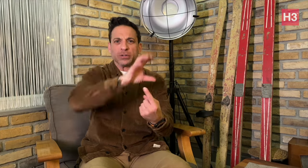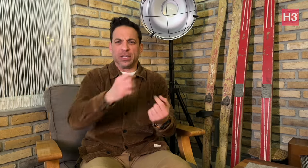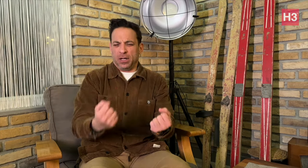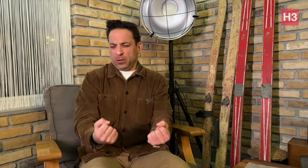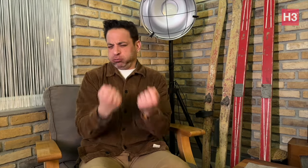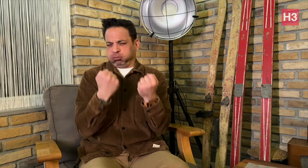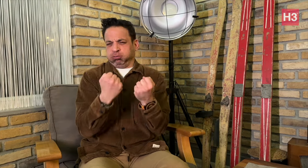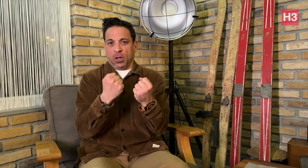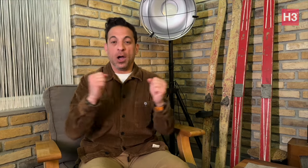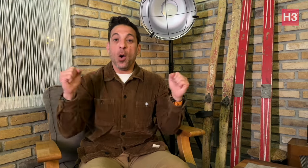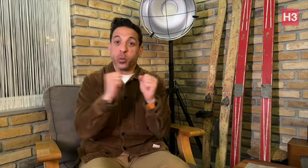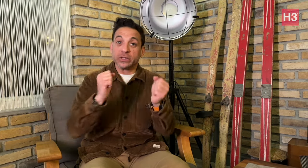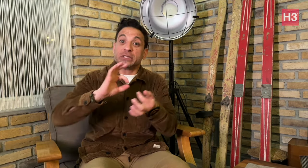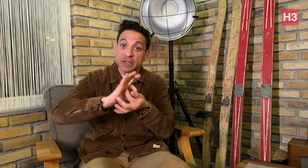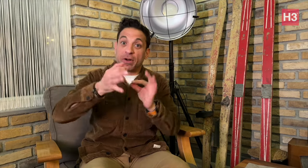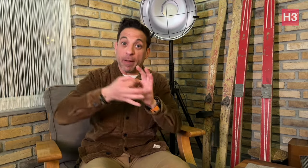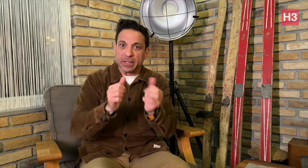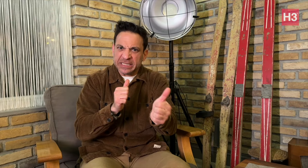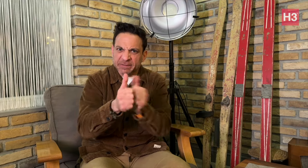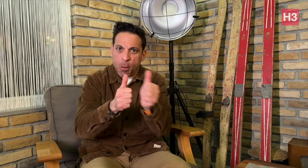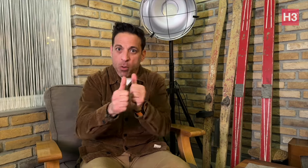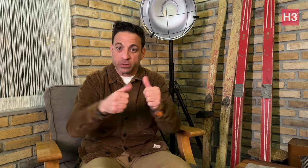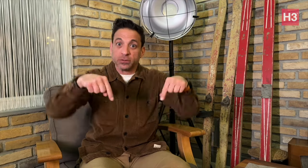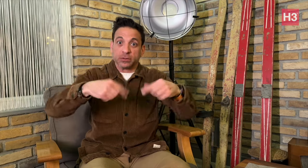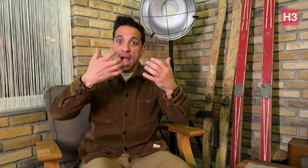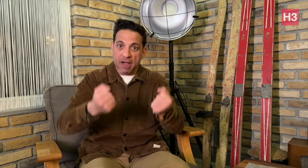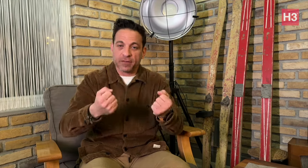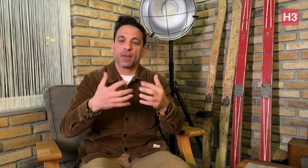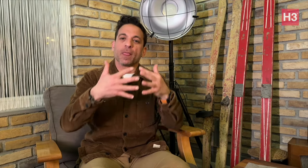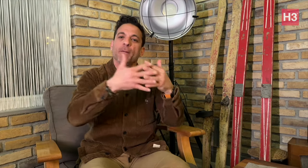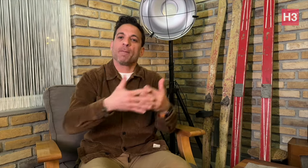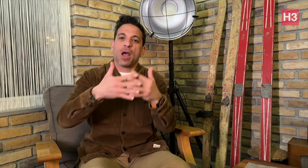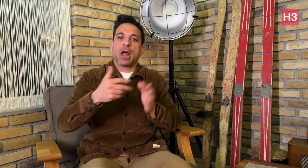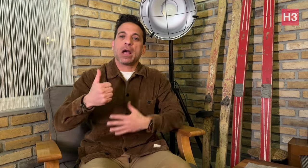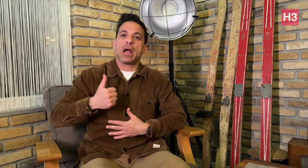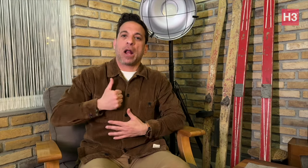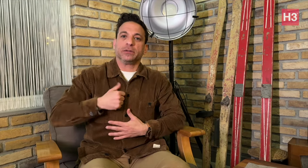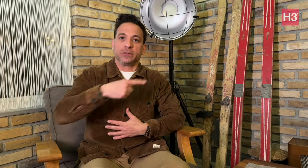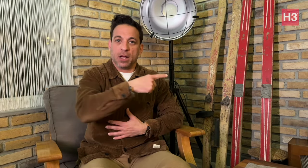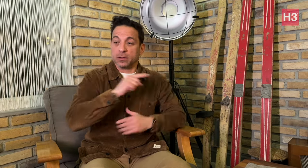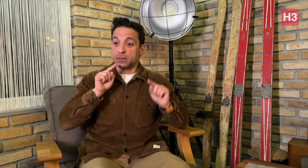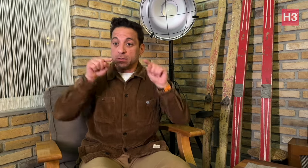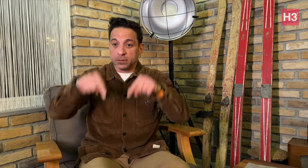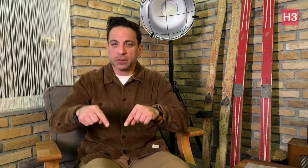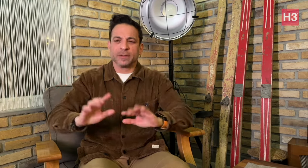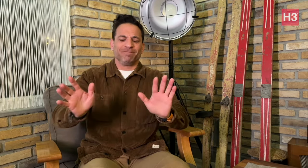from different countries like the United States and Canada.